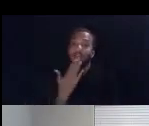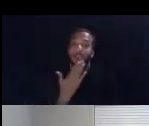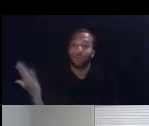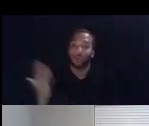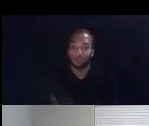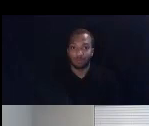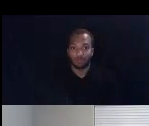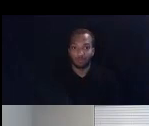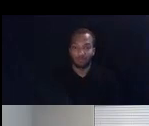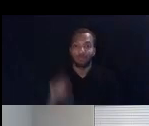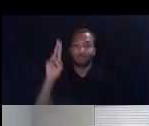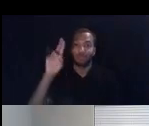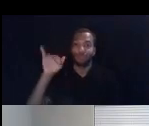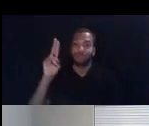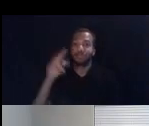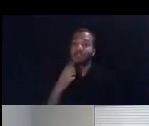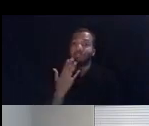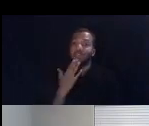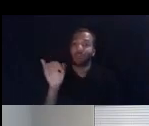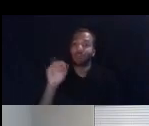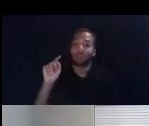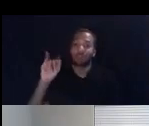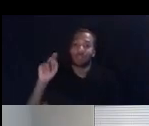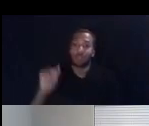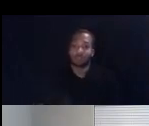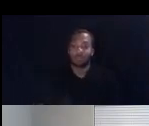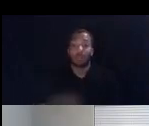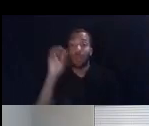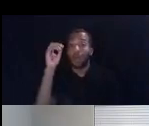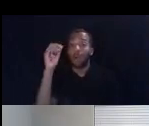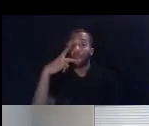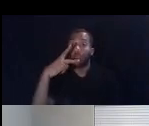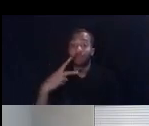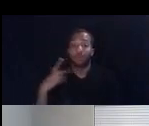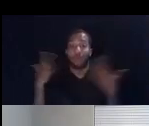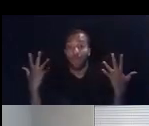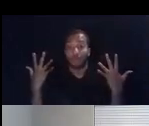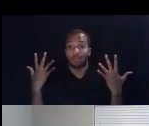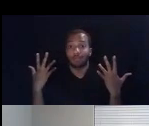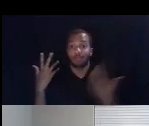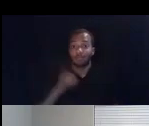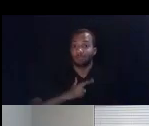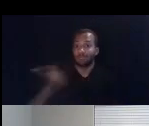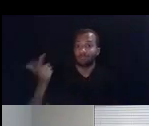[Uju] Oh, thank you, Tina. Okay, well, I'll pass it back to Joannie